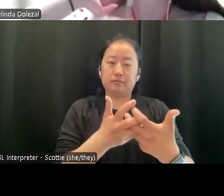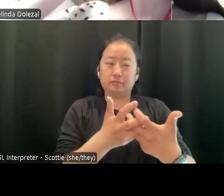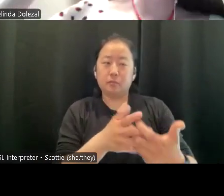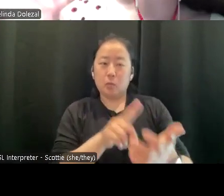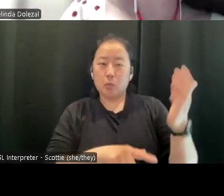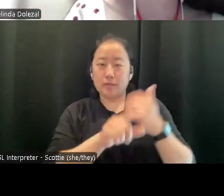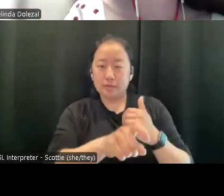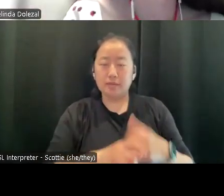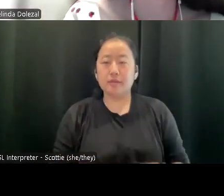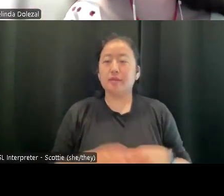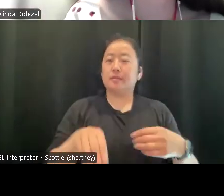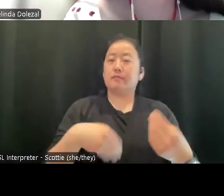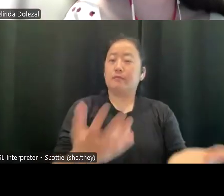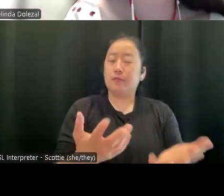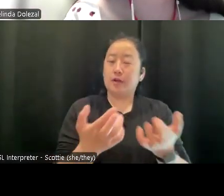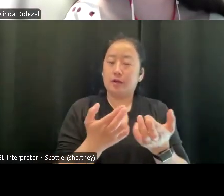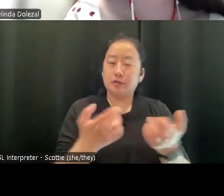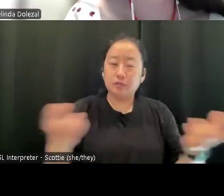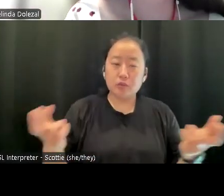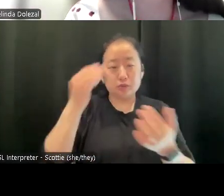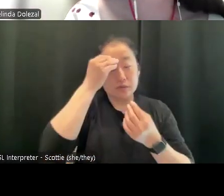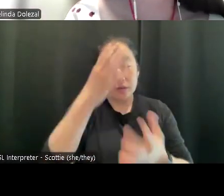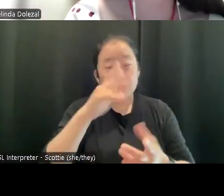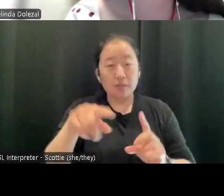They provide resource for ranchers and farmers on how to stay healthy and active,